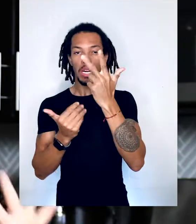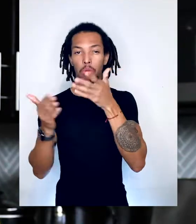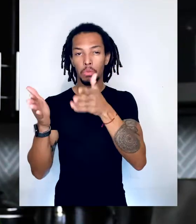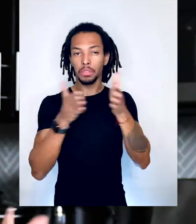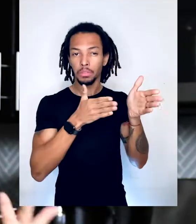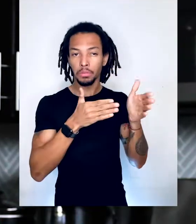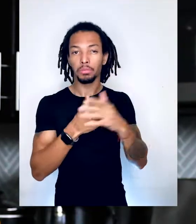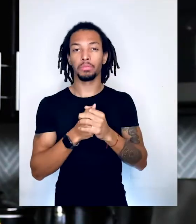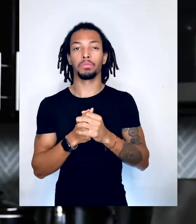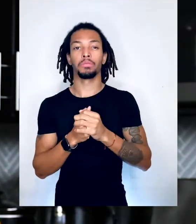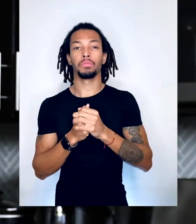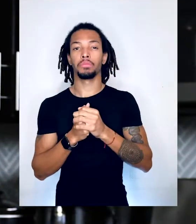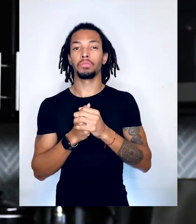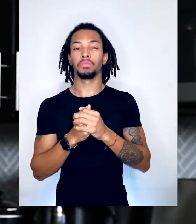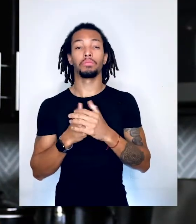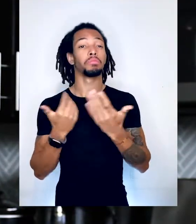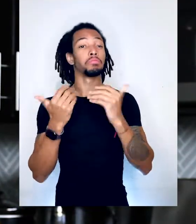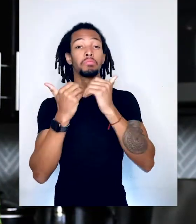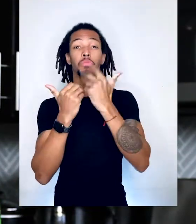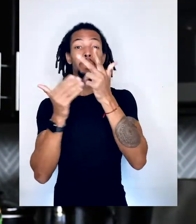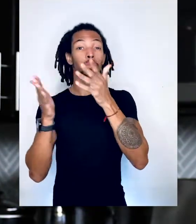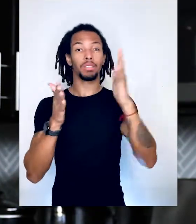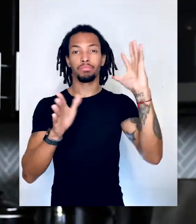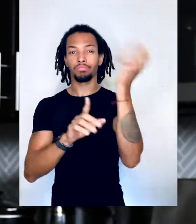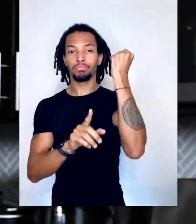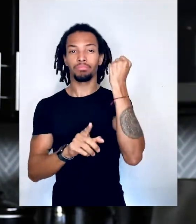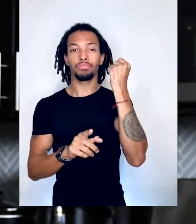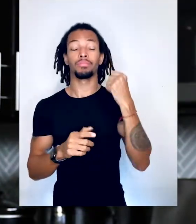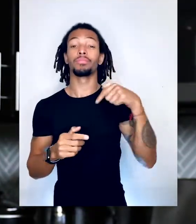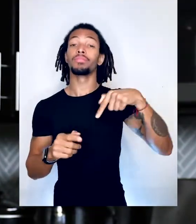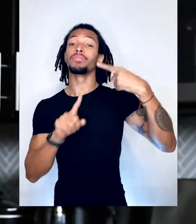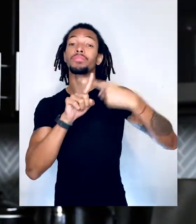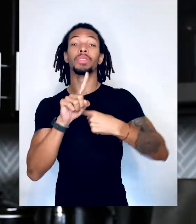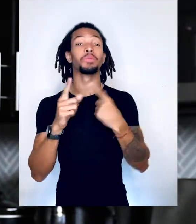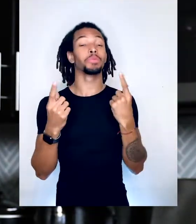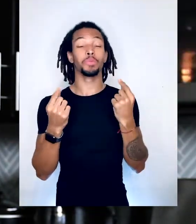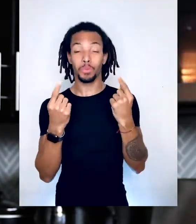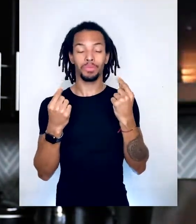or, three ways to win with it, you might say. And this month we're featuring Brussels sprouts.